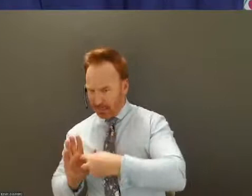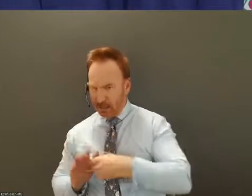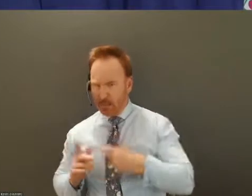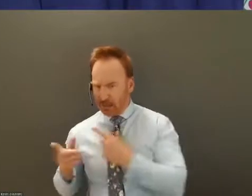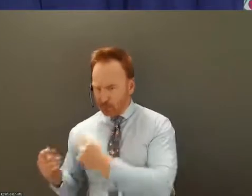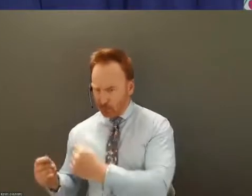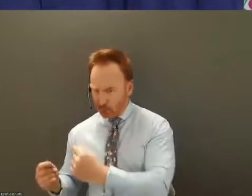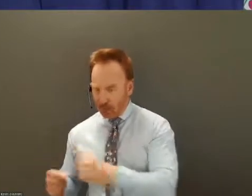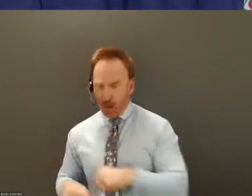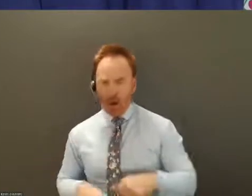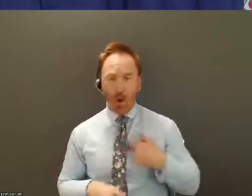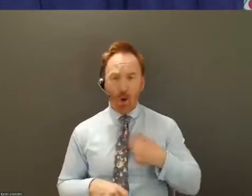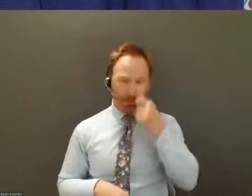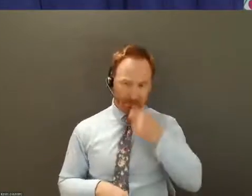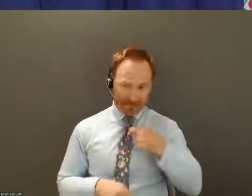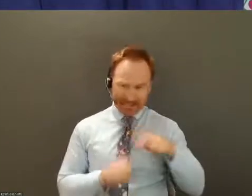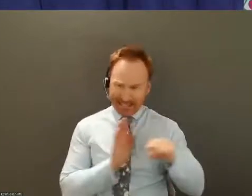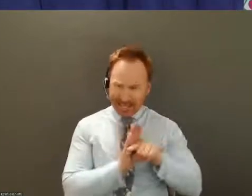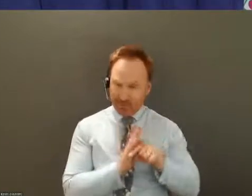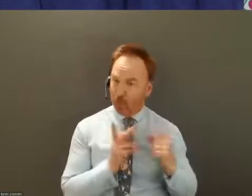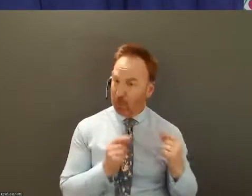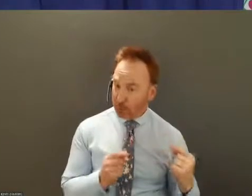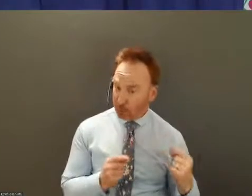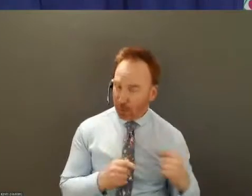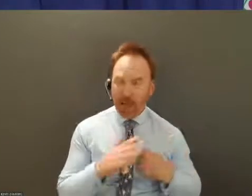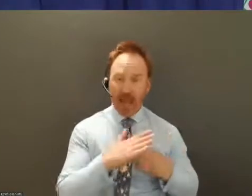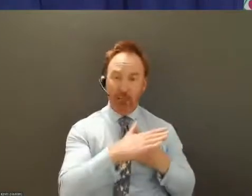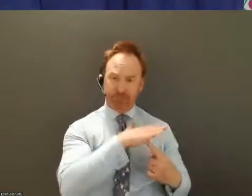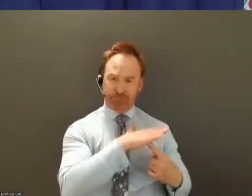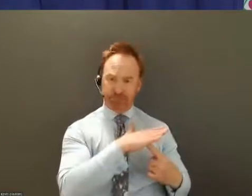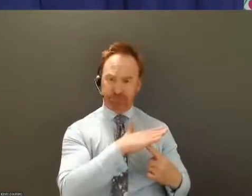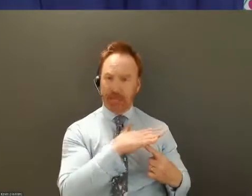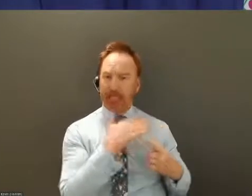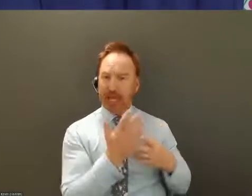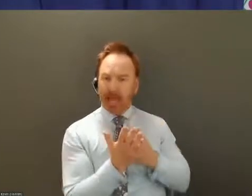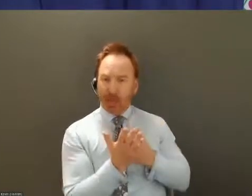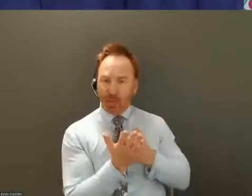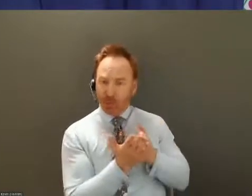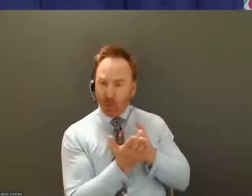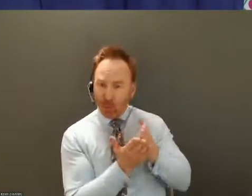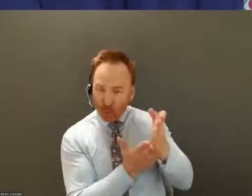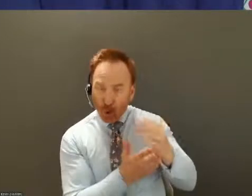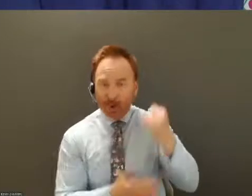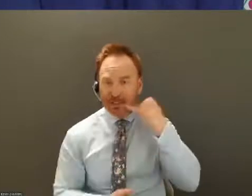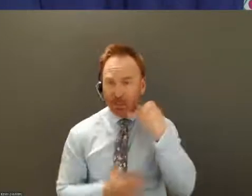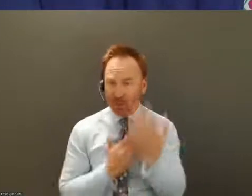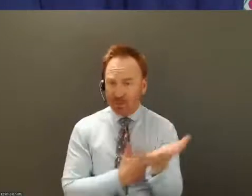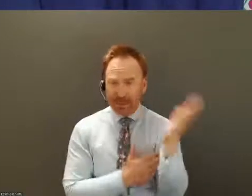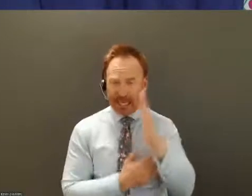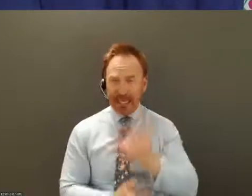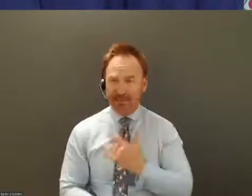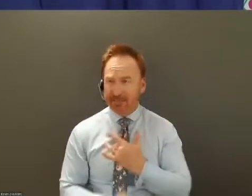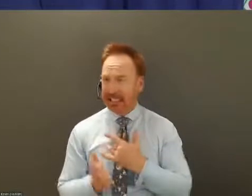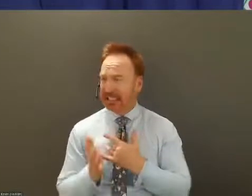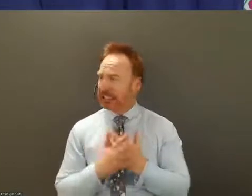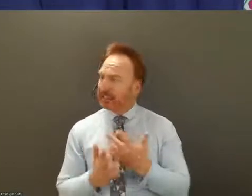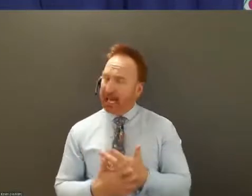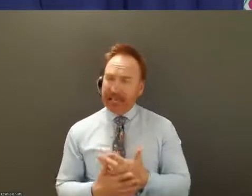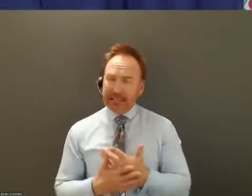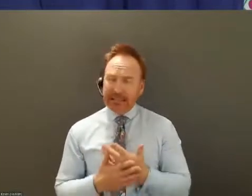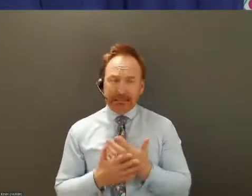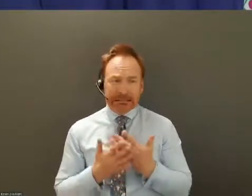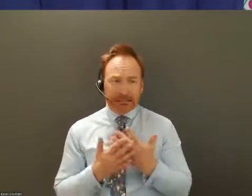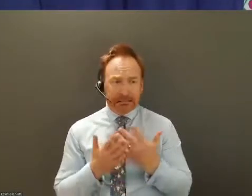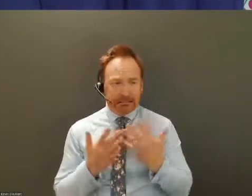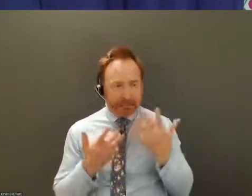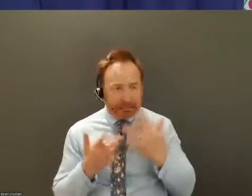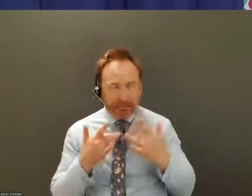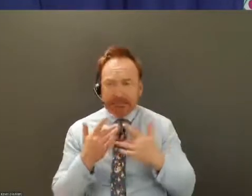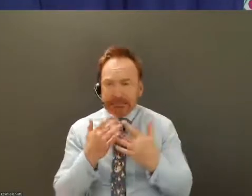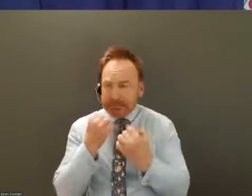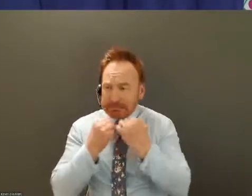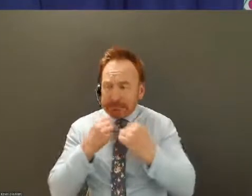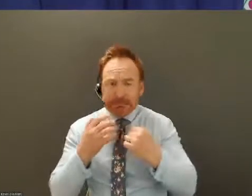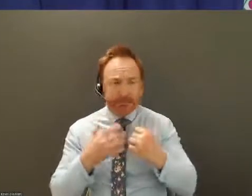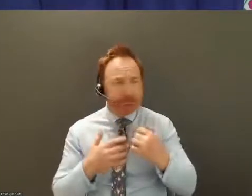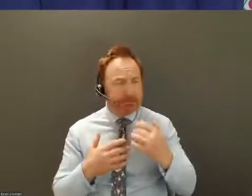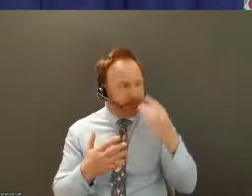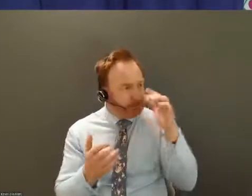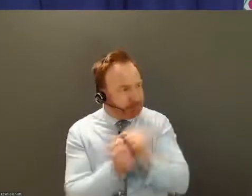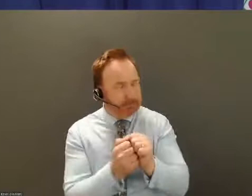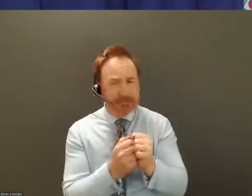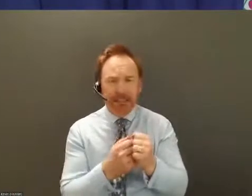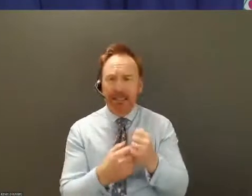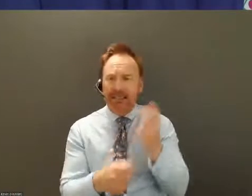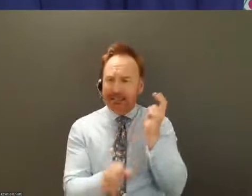get tested.